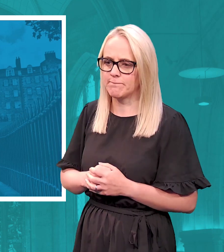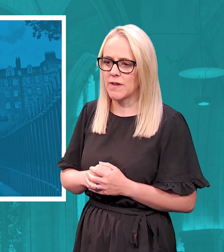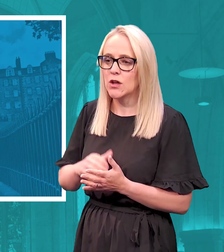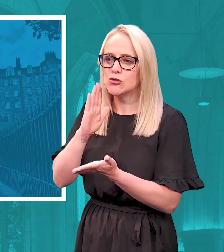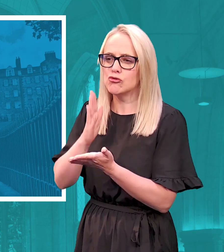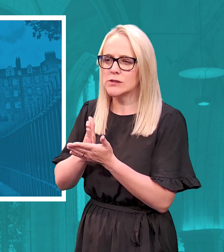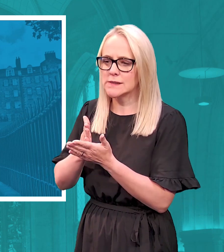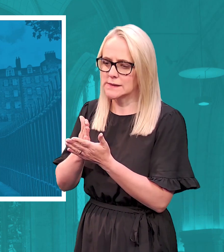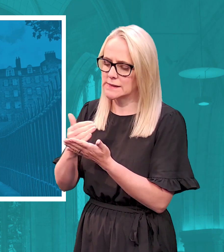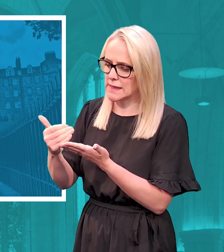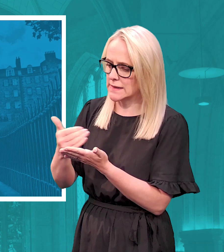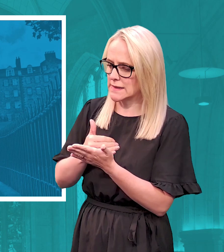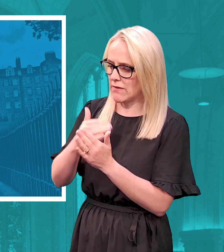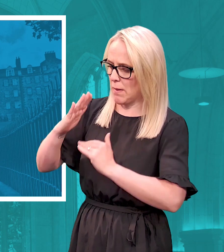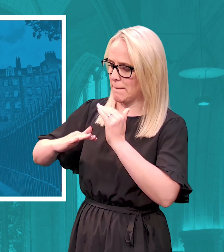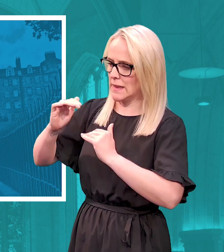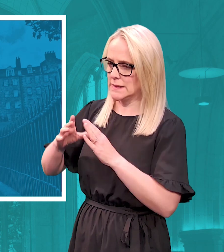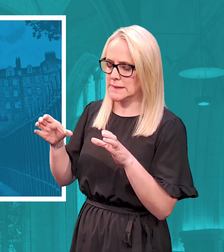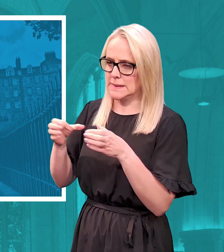whose workload was dramatically increased.